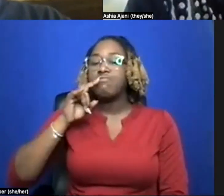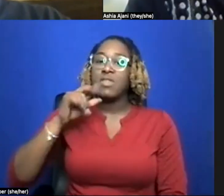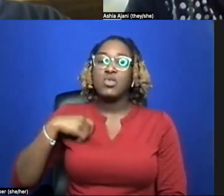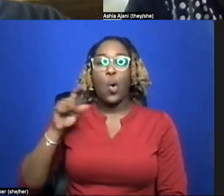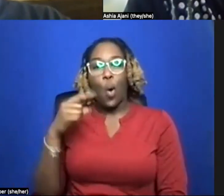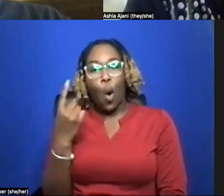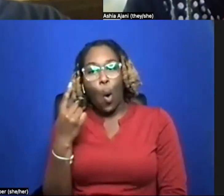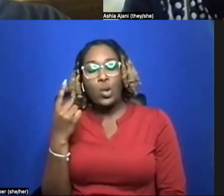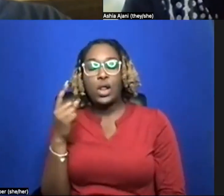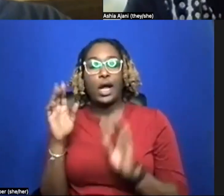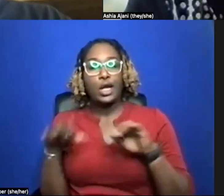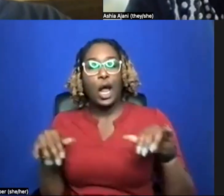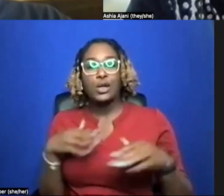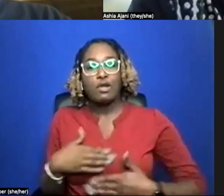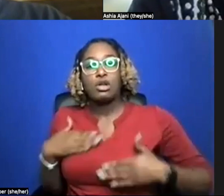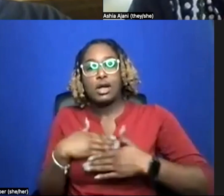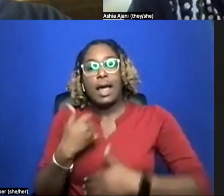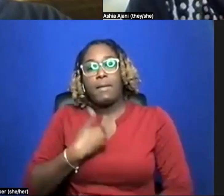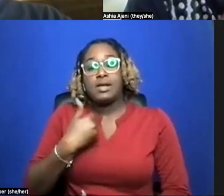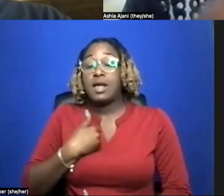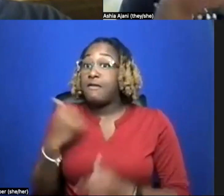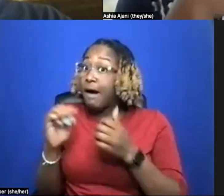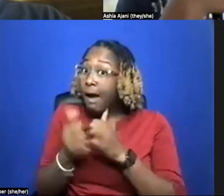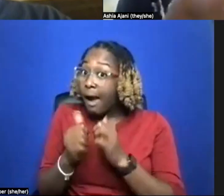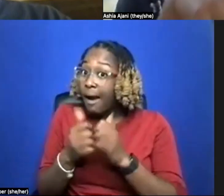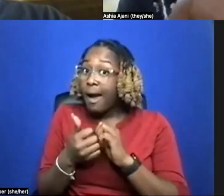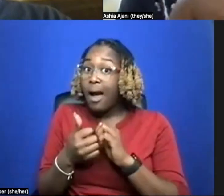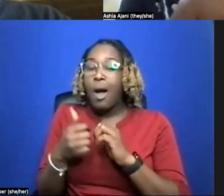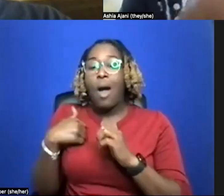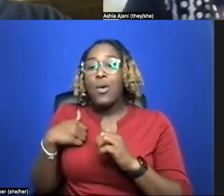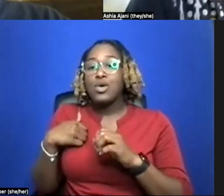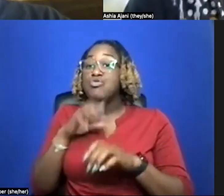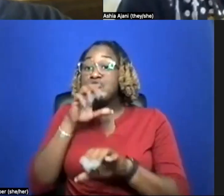entertained myself. So a lot of the ways that I entertained myself was to turn over rocks and poke